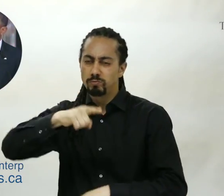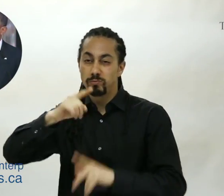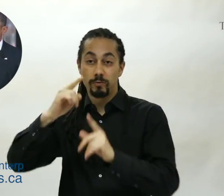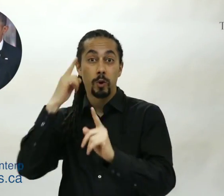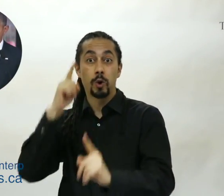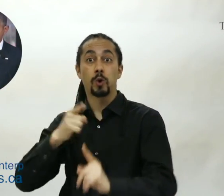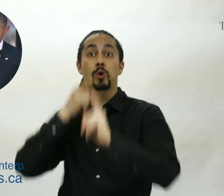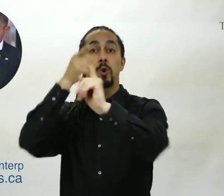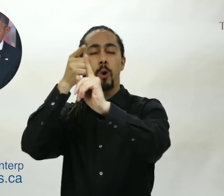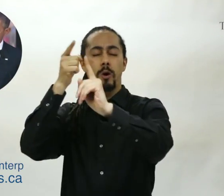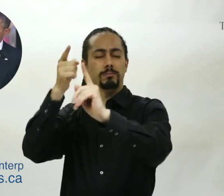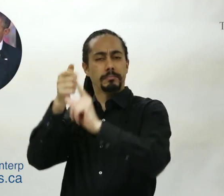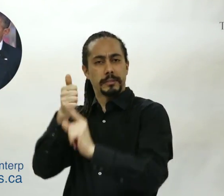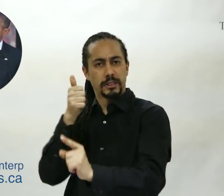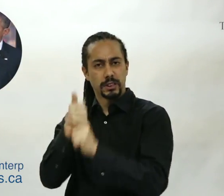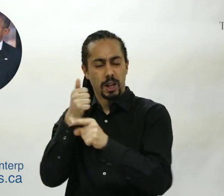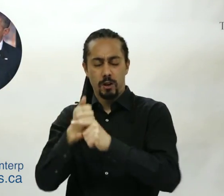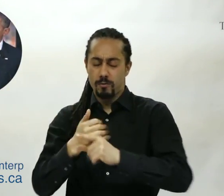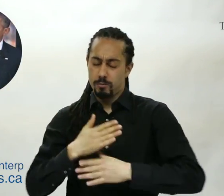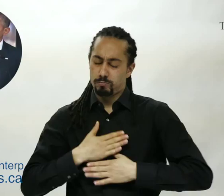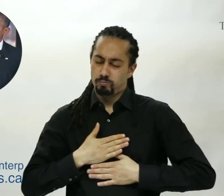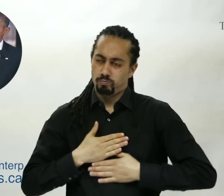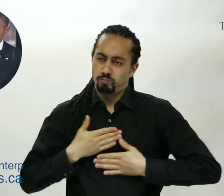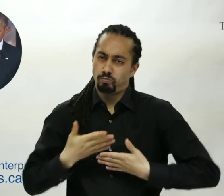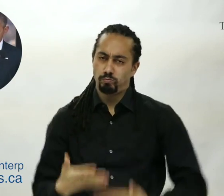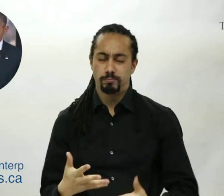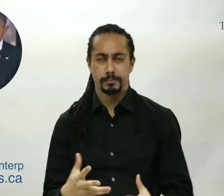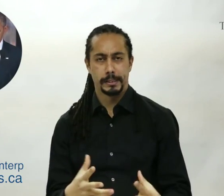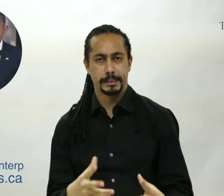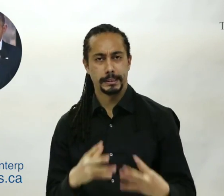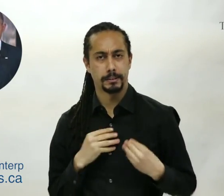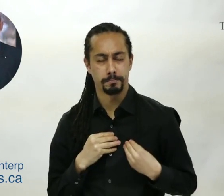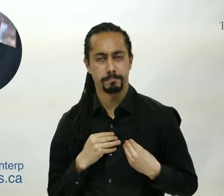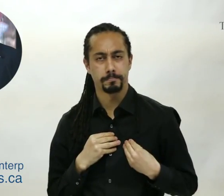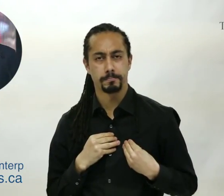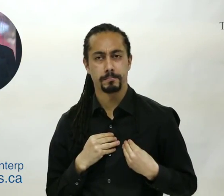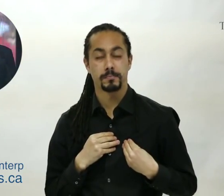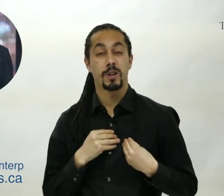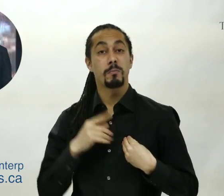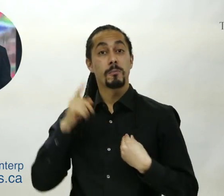And because he was not only a leader of a movement but a